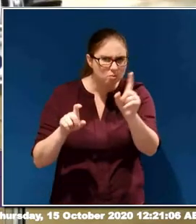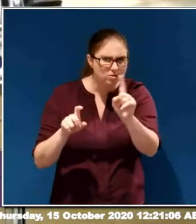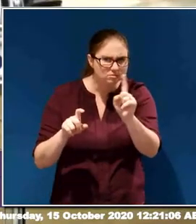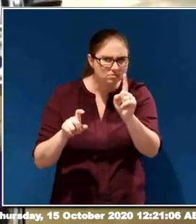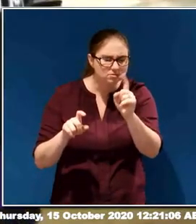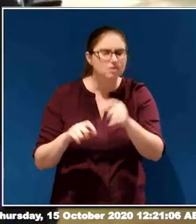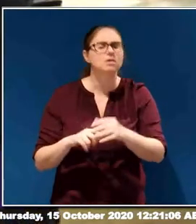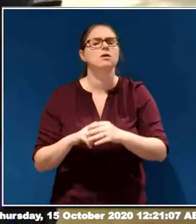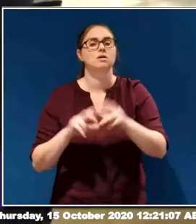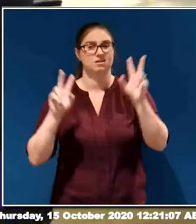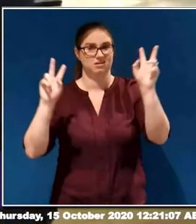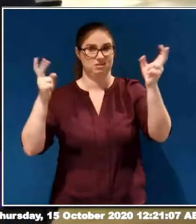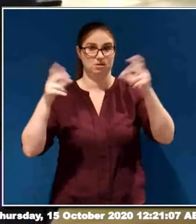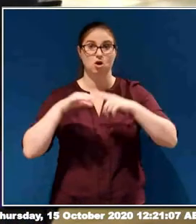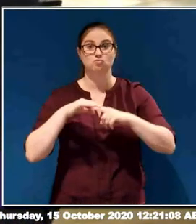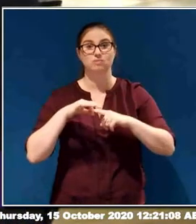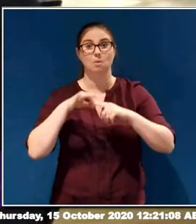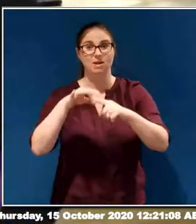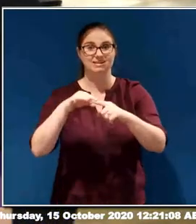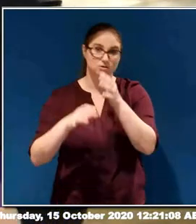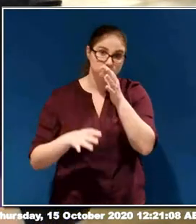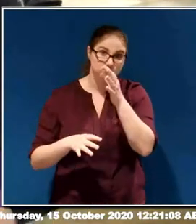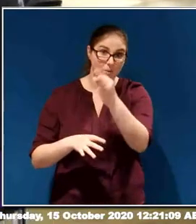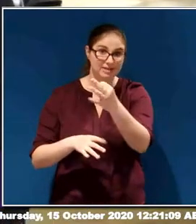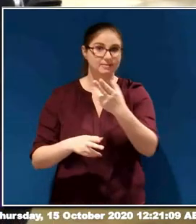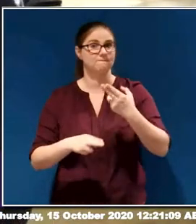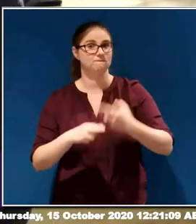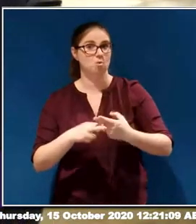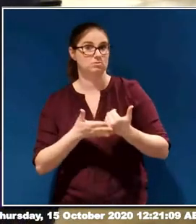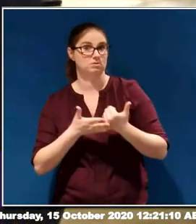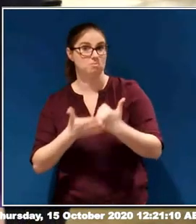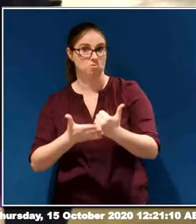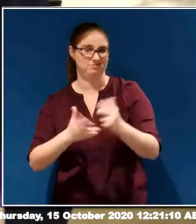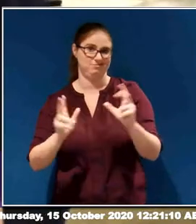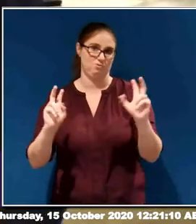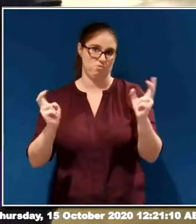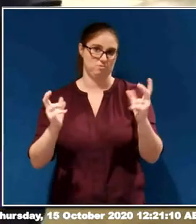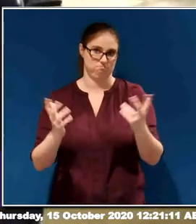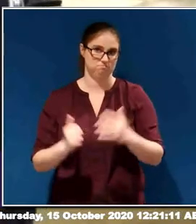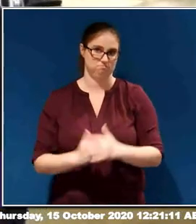So I must say that I've read a fair bit of information